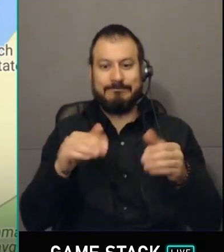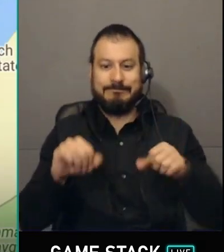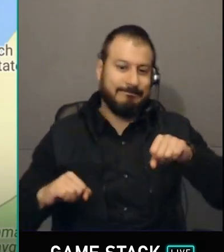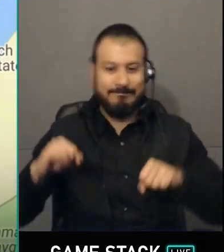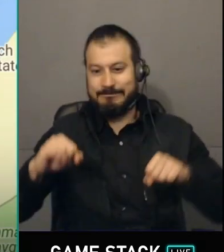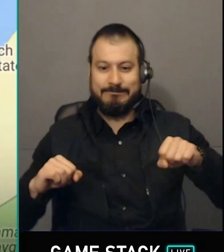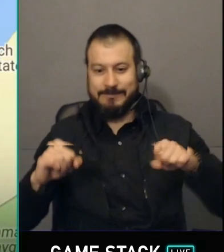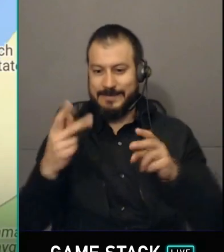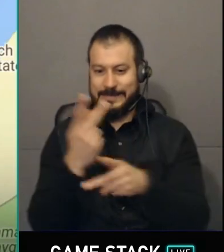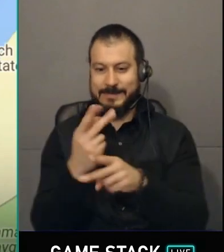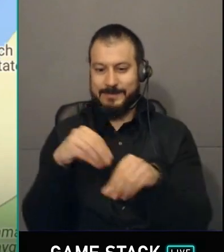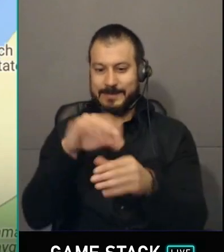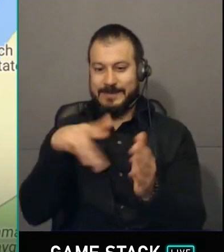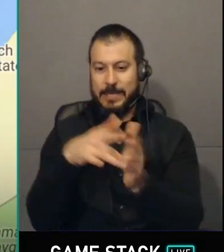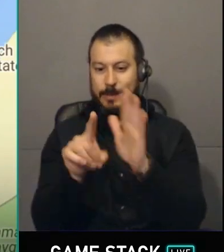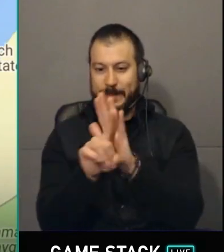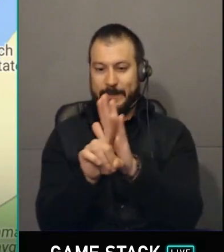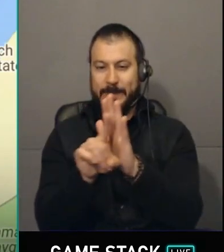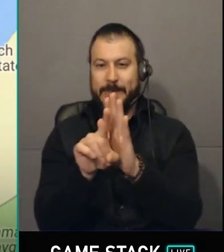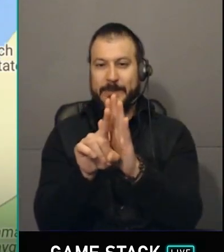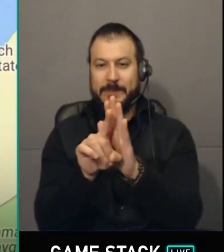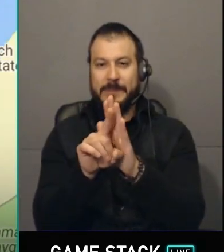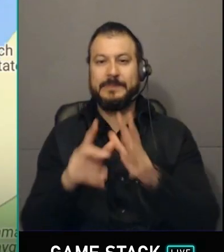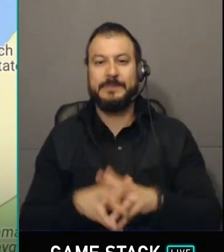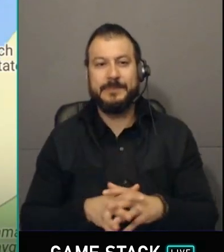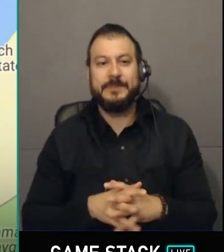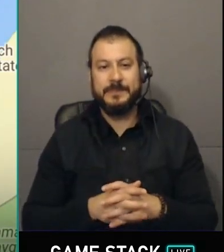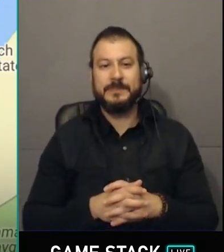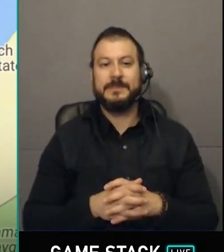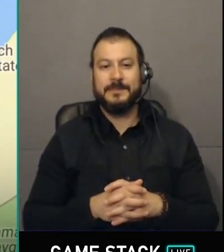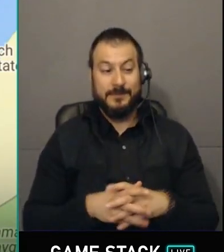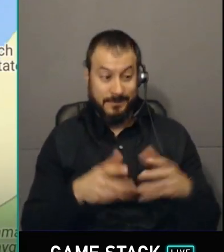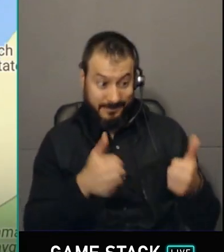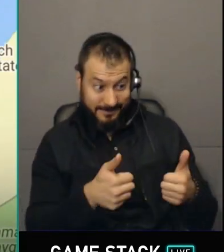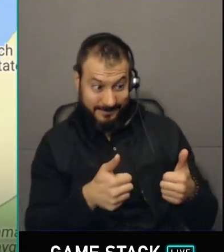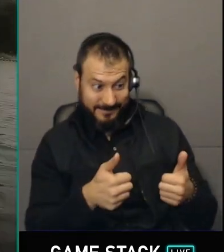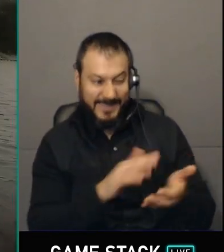“You got it? Alright, nice.” “Yes, we did awesome.” “Soundscape!”